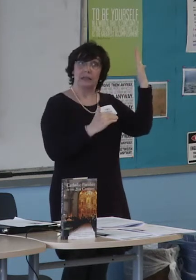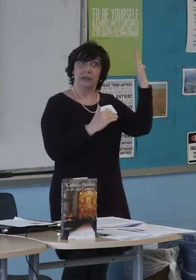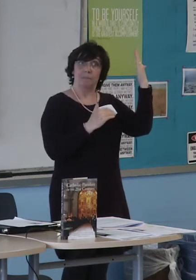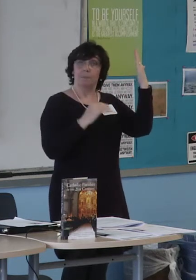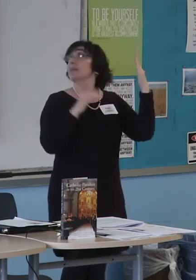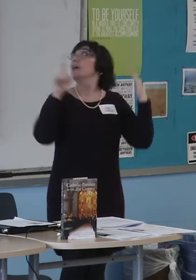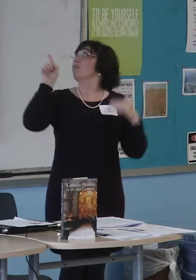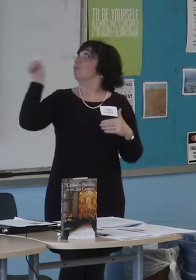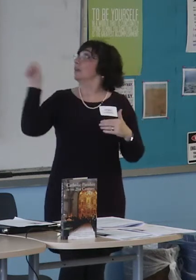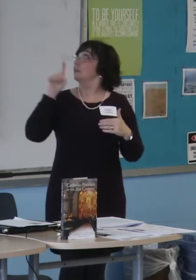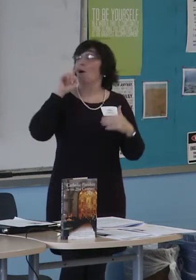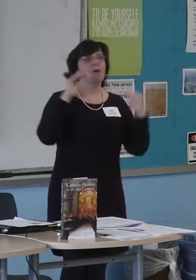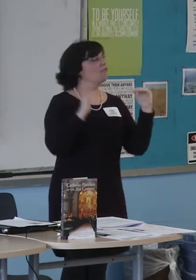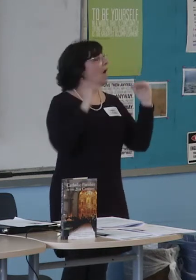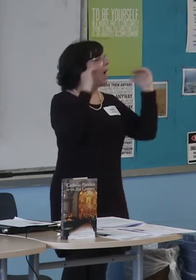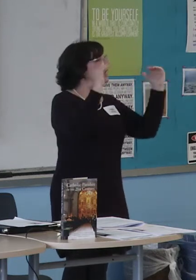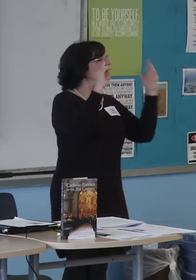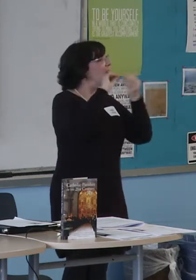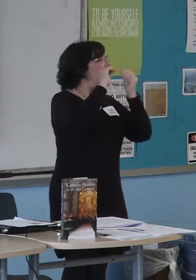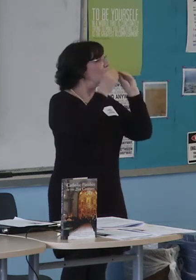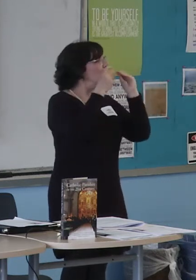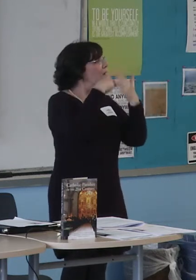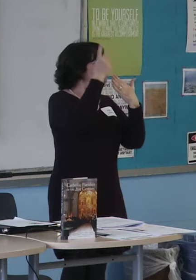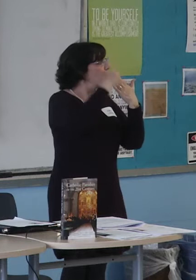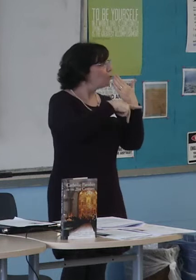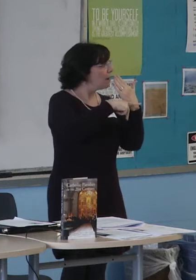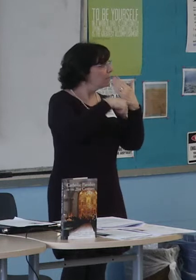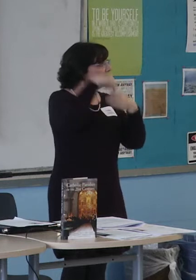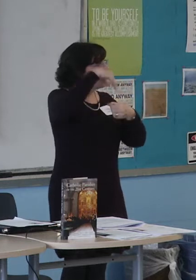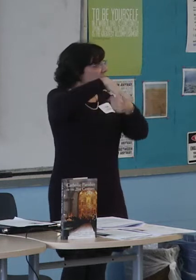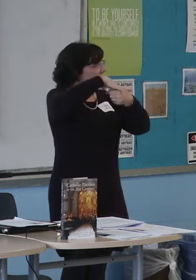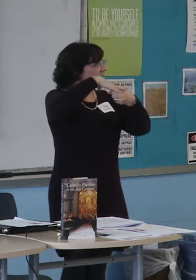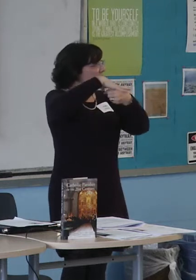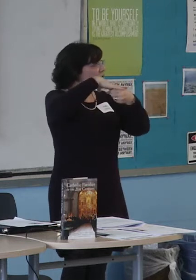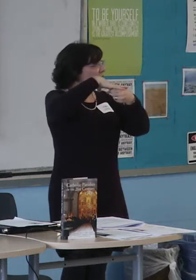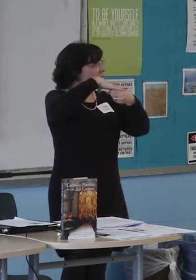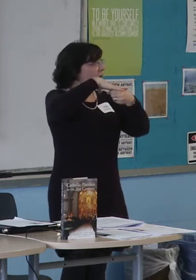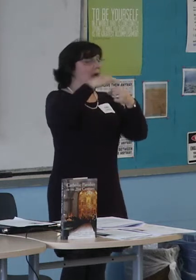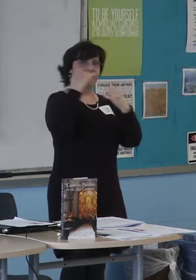highest number of programs, over in this area, at the far end dealing with